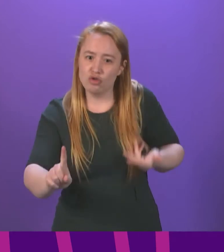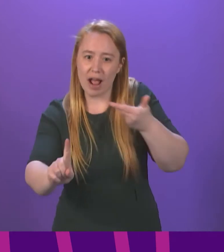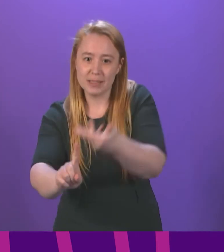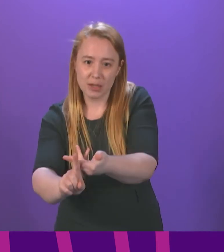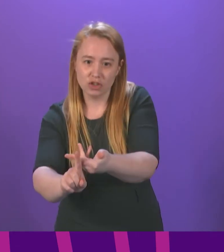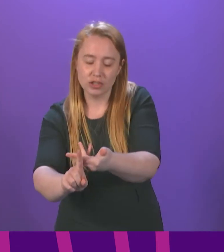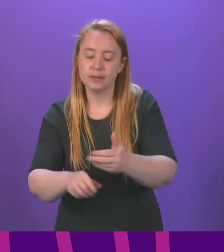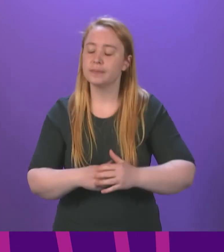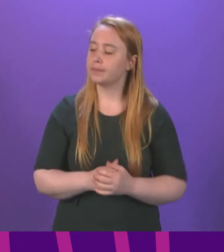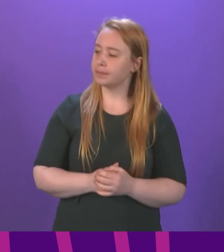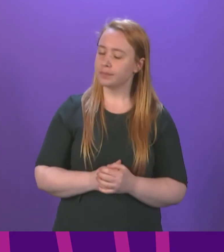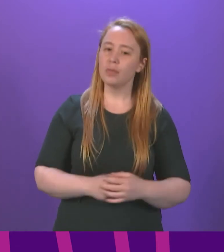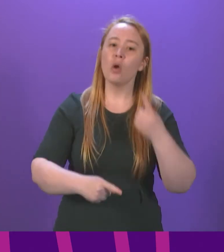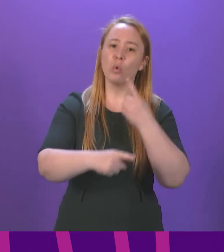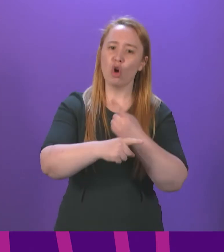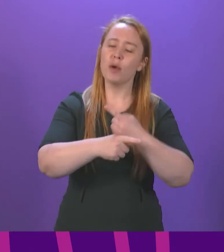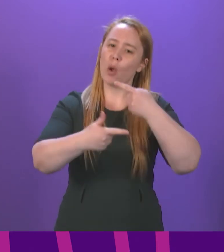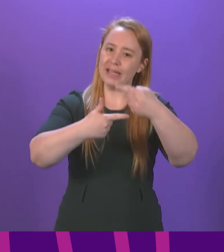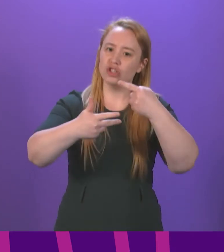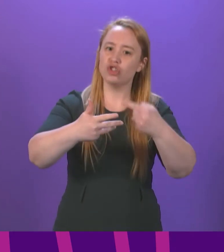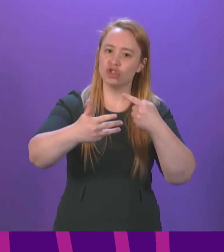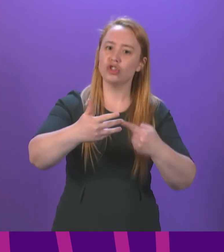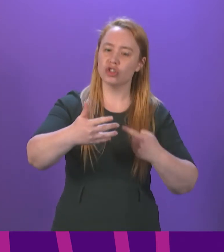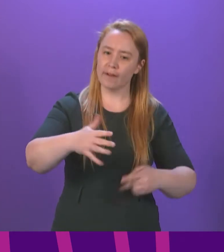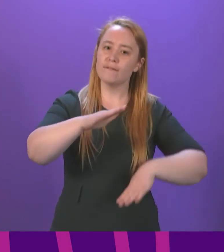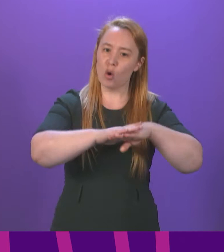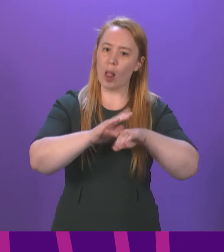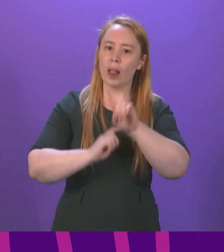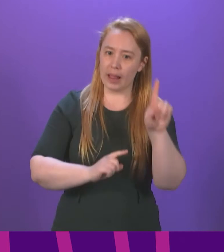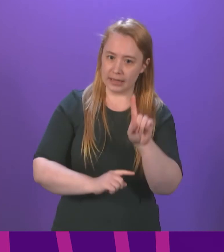I will say more about progress on each of those rationales, but a key aim of the strategy